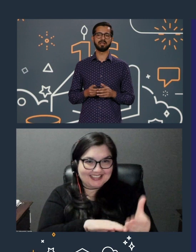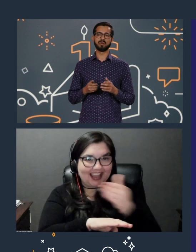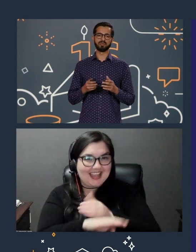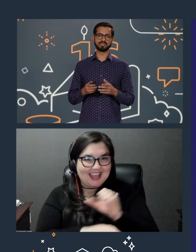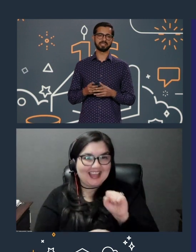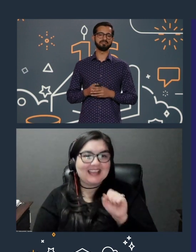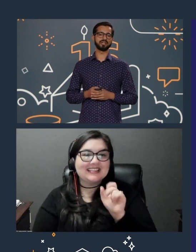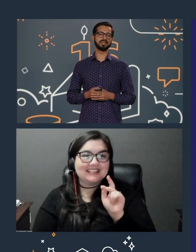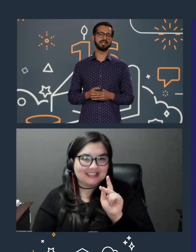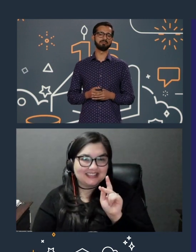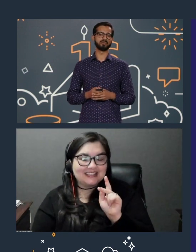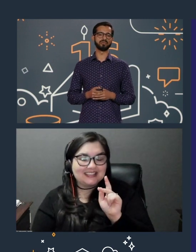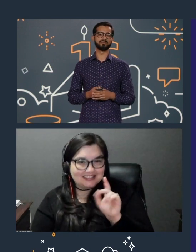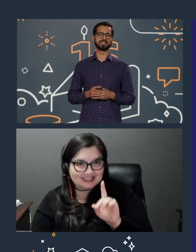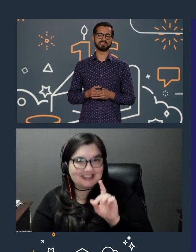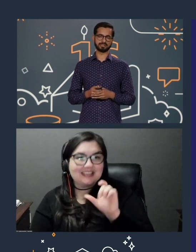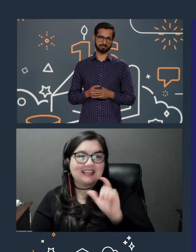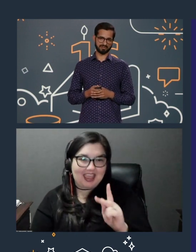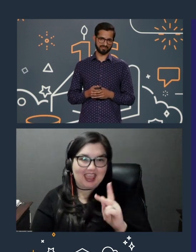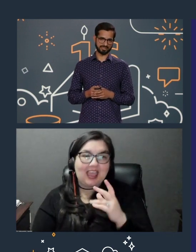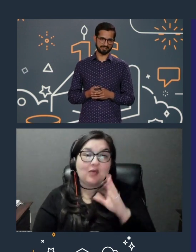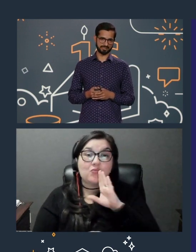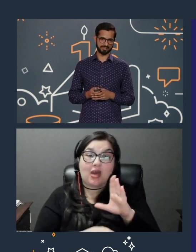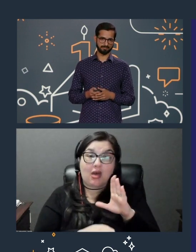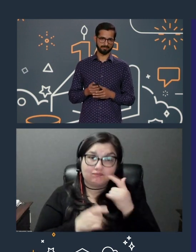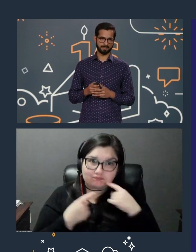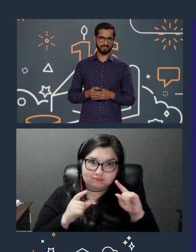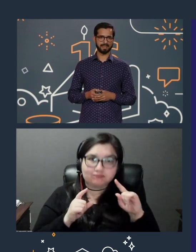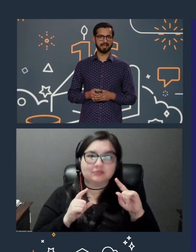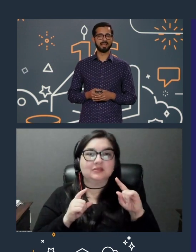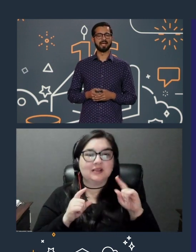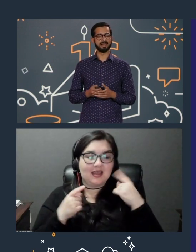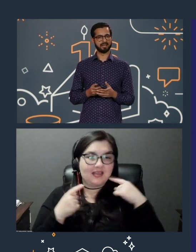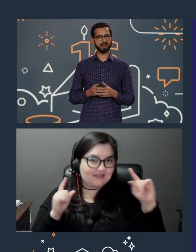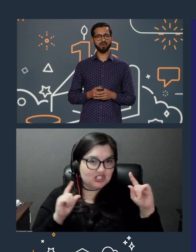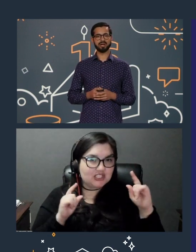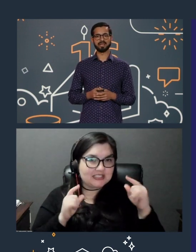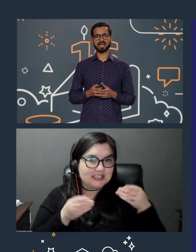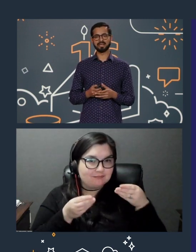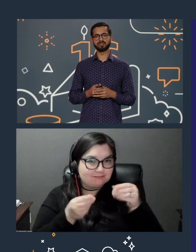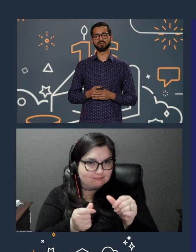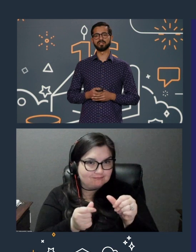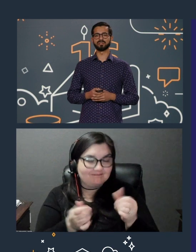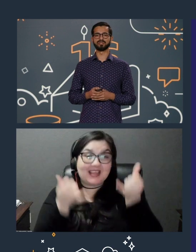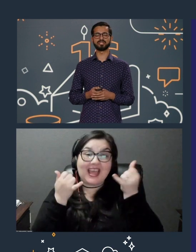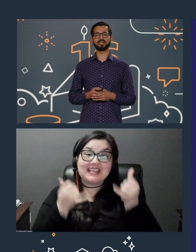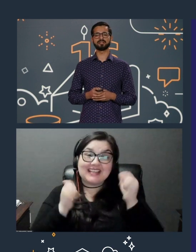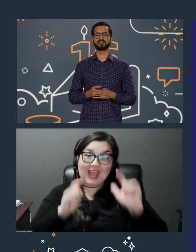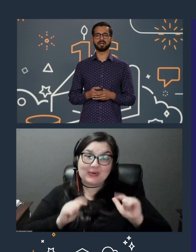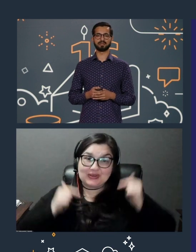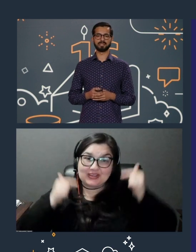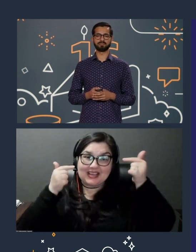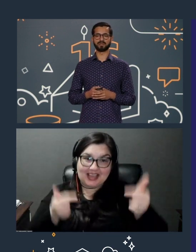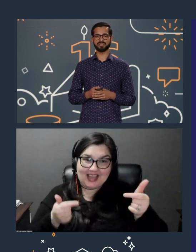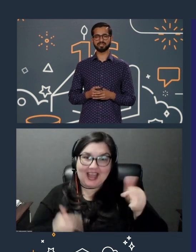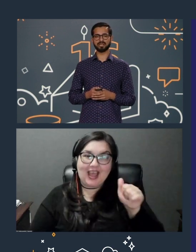will significantly improve the checksum efficiency. And now I'll hand it over to Anusha to talk about protection